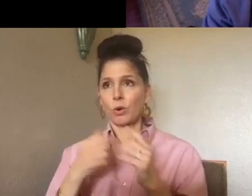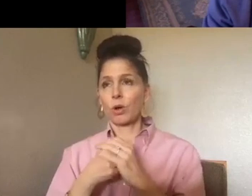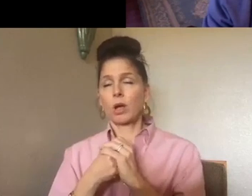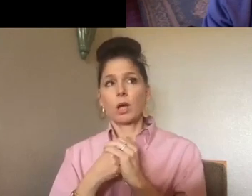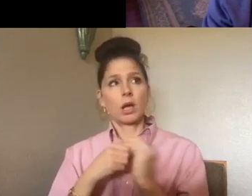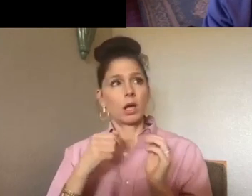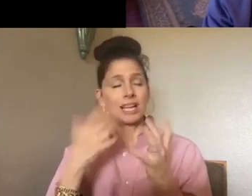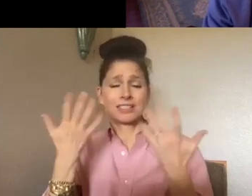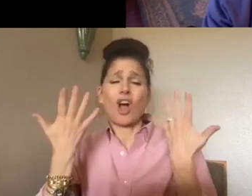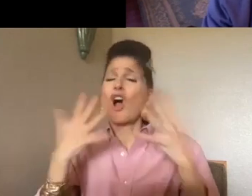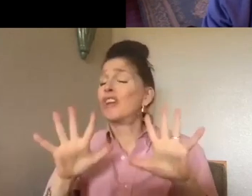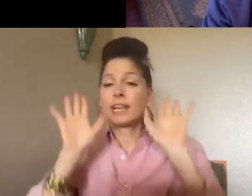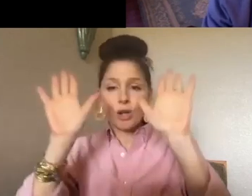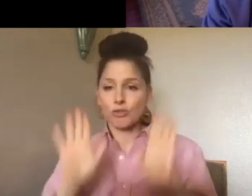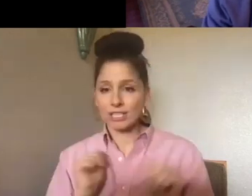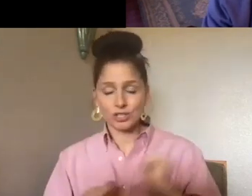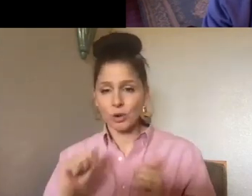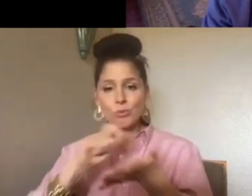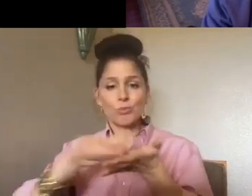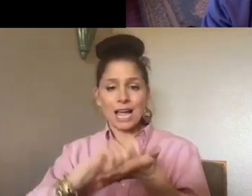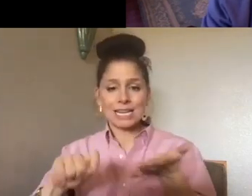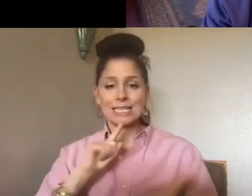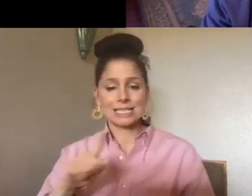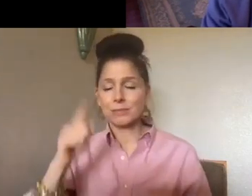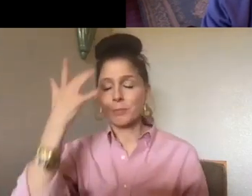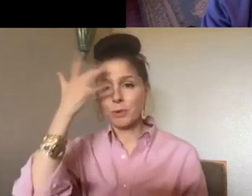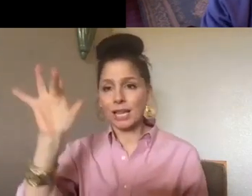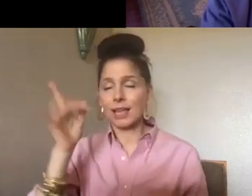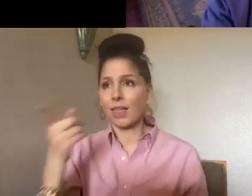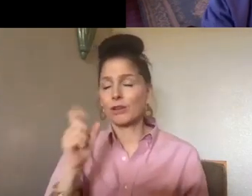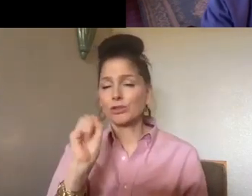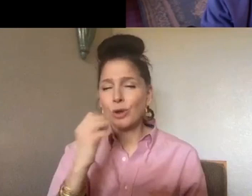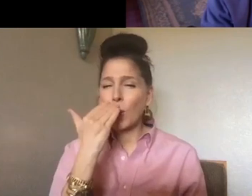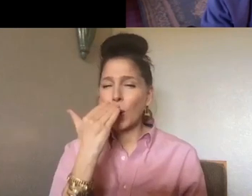What's great about the show is, I mean it's already a great show. The writing is brilliant.